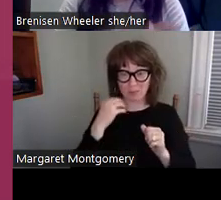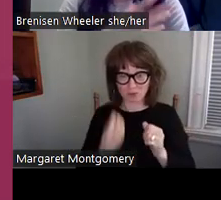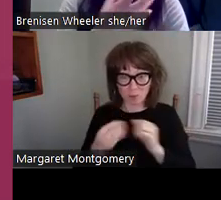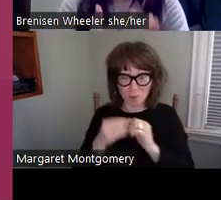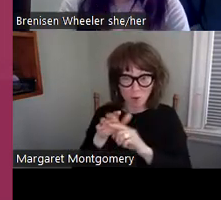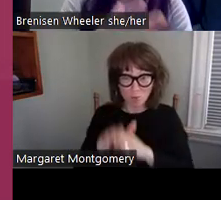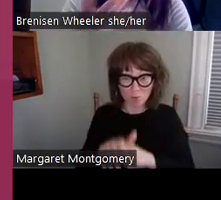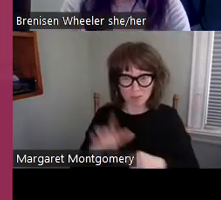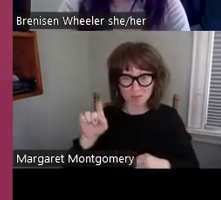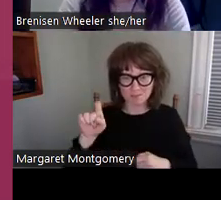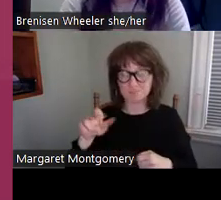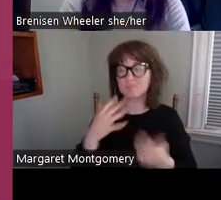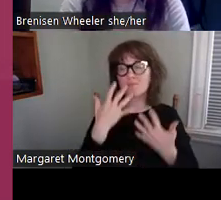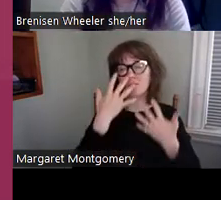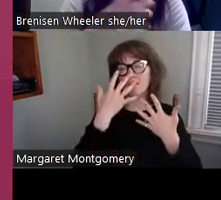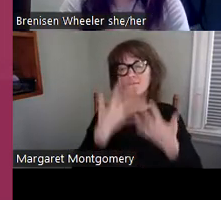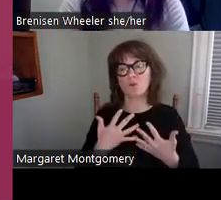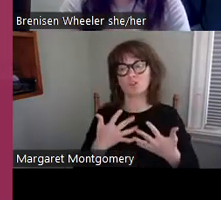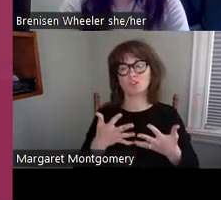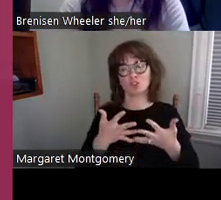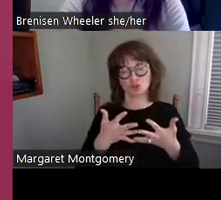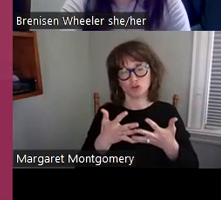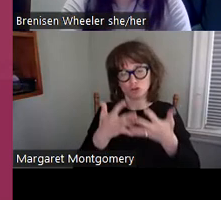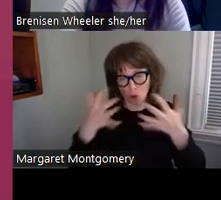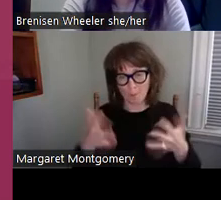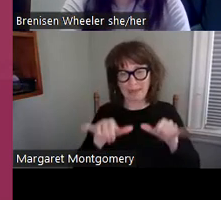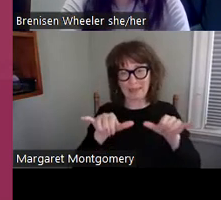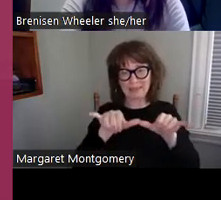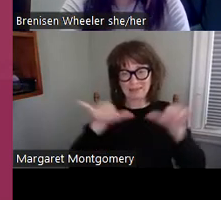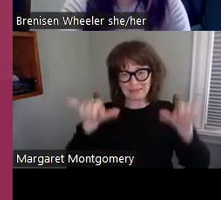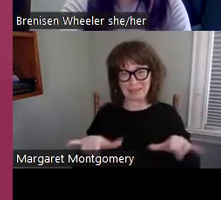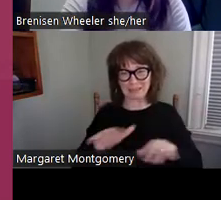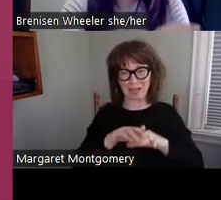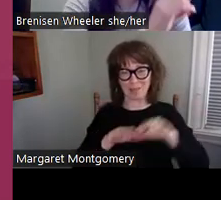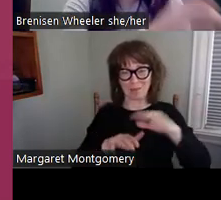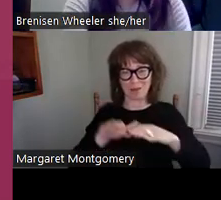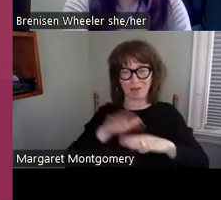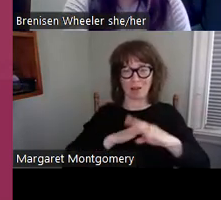many intersection systems that are stacked against survivors that compound their traumatic